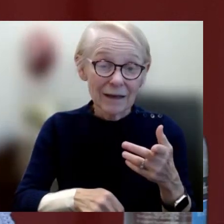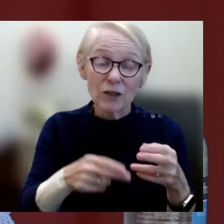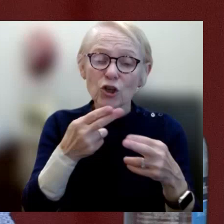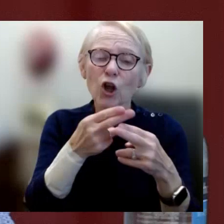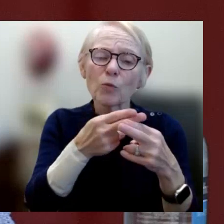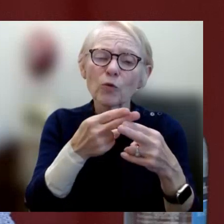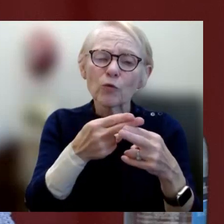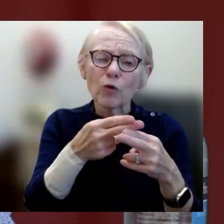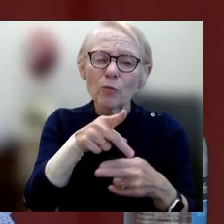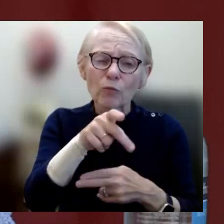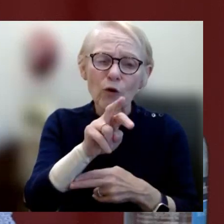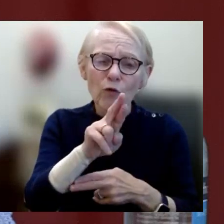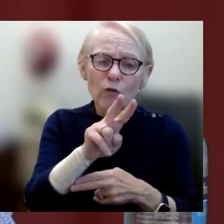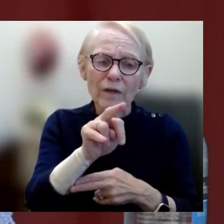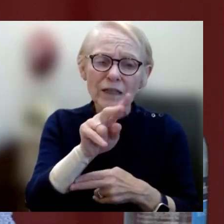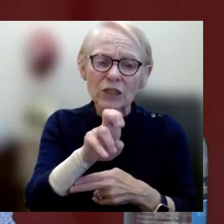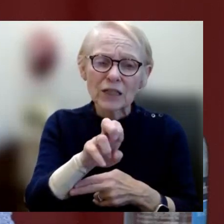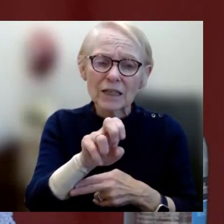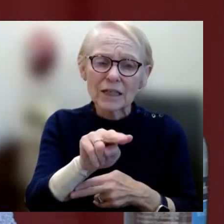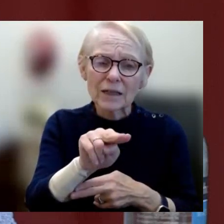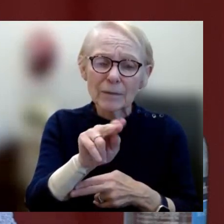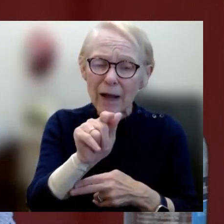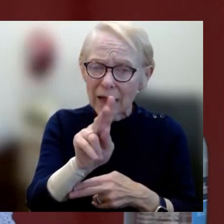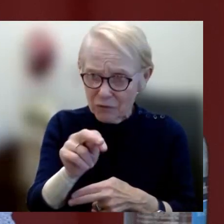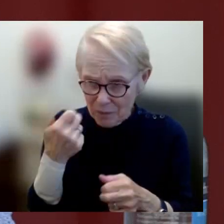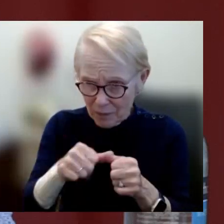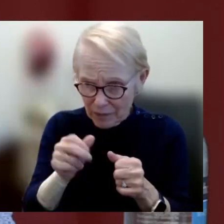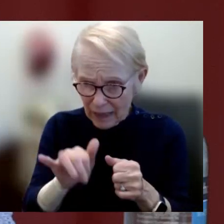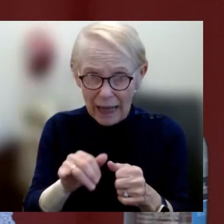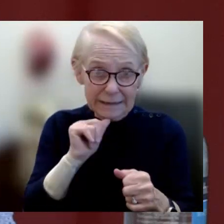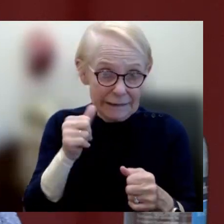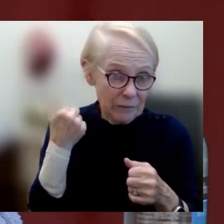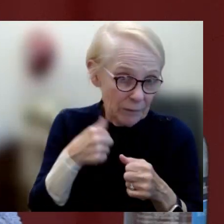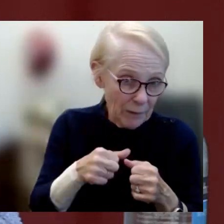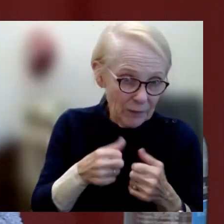um but try and remember where it is I did not and I was still able to vote especially if you're